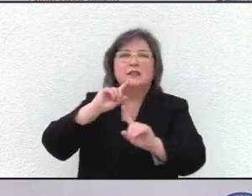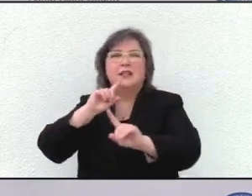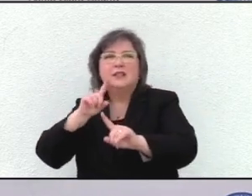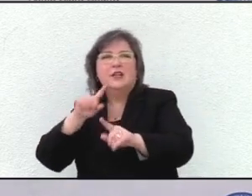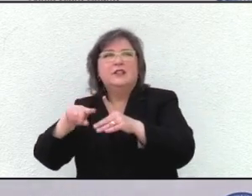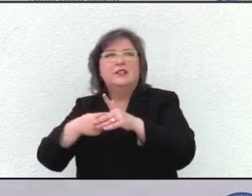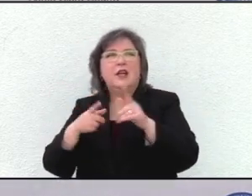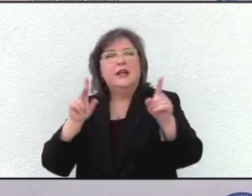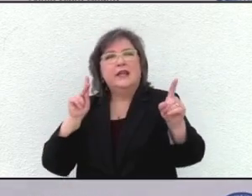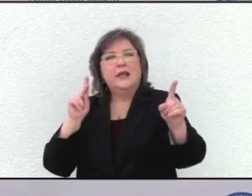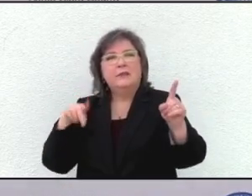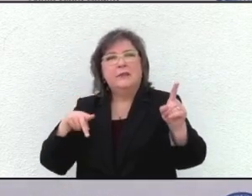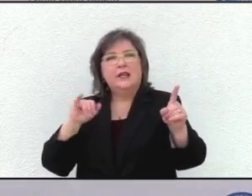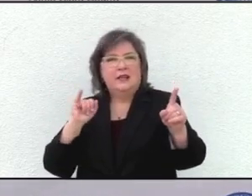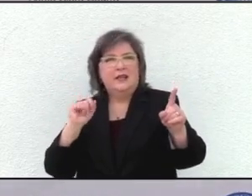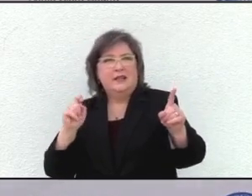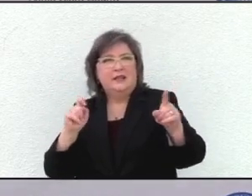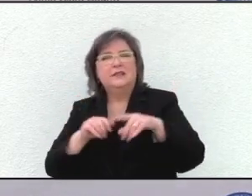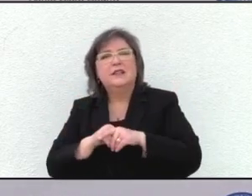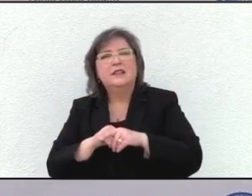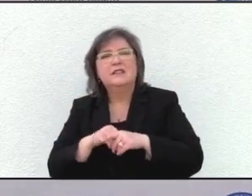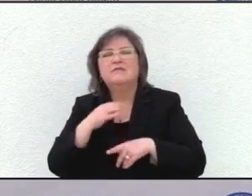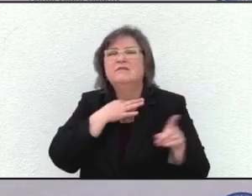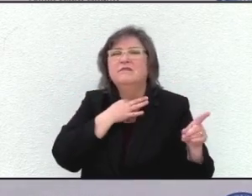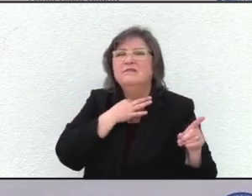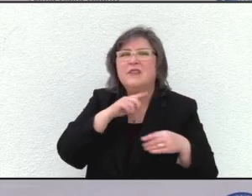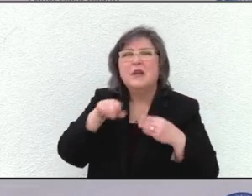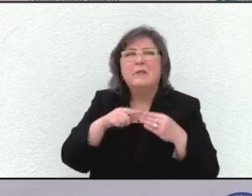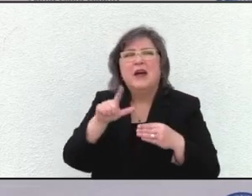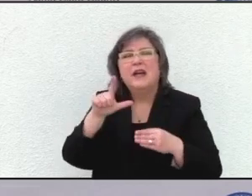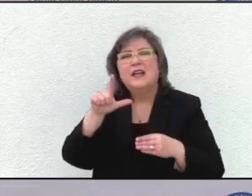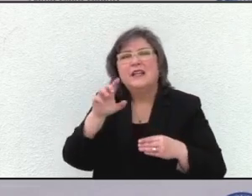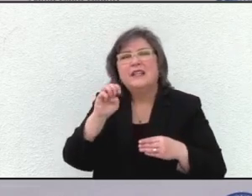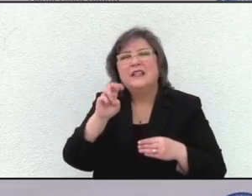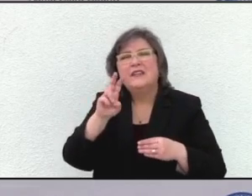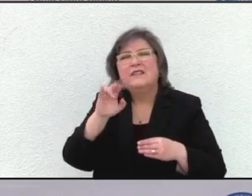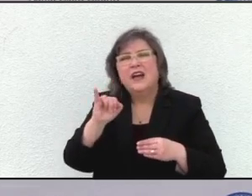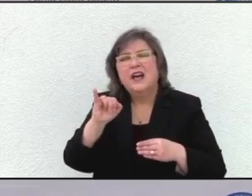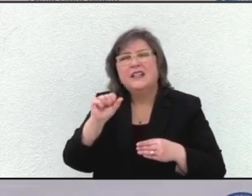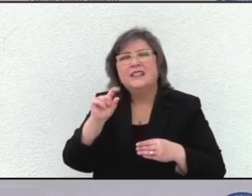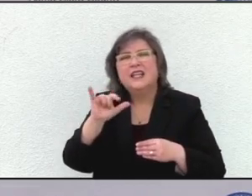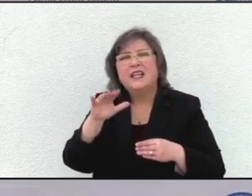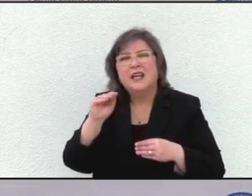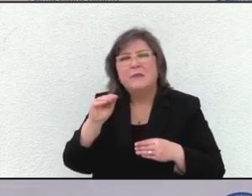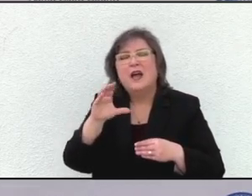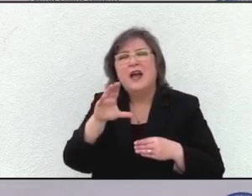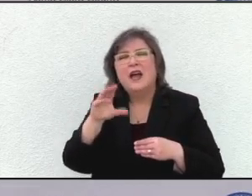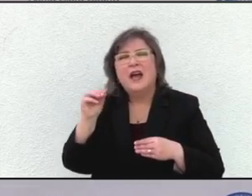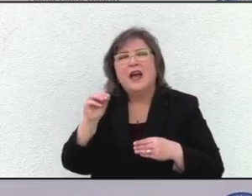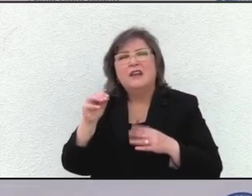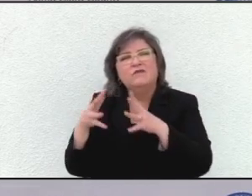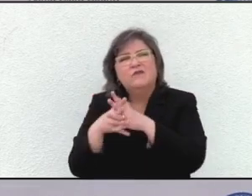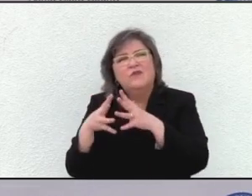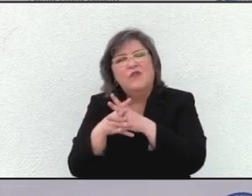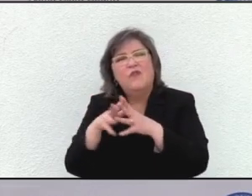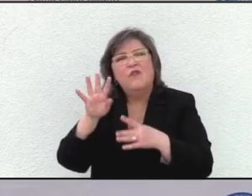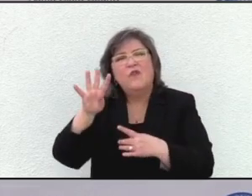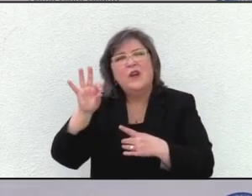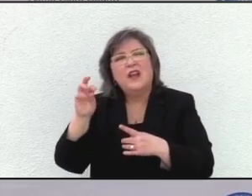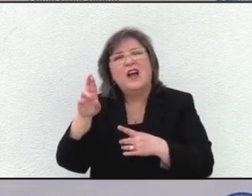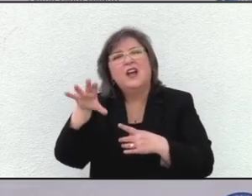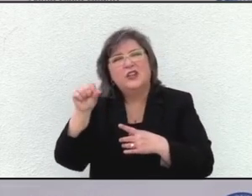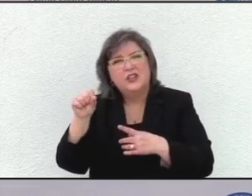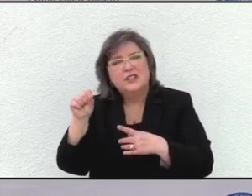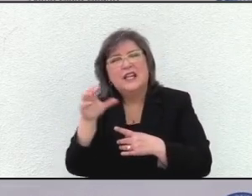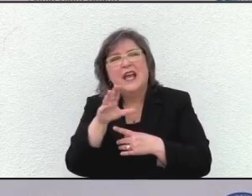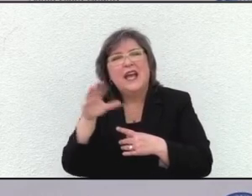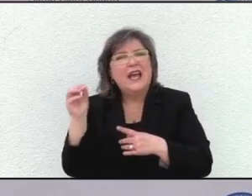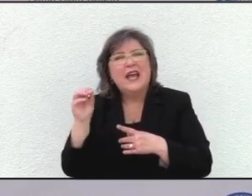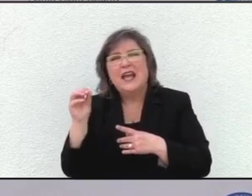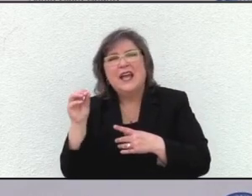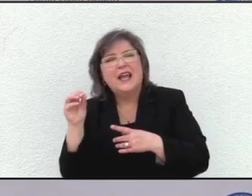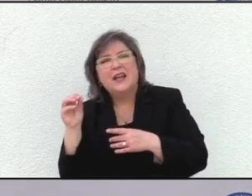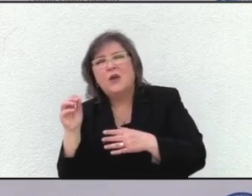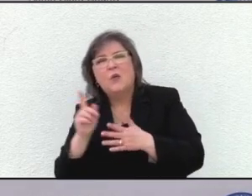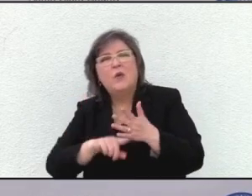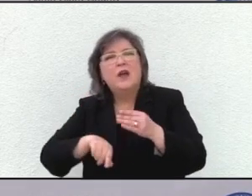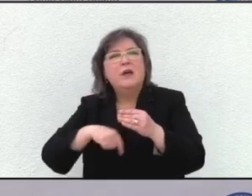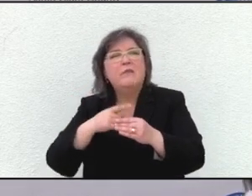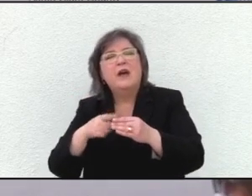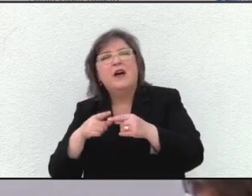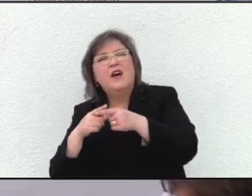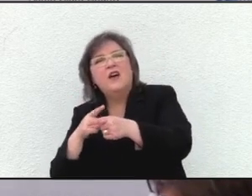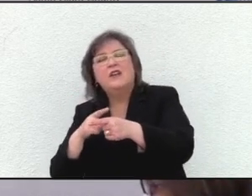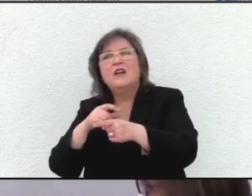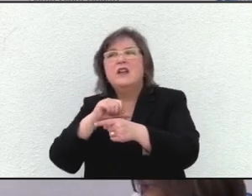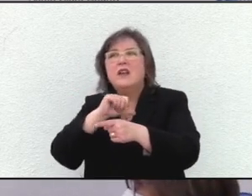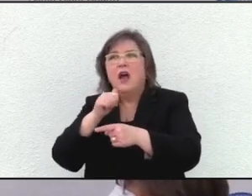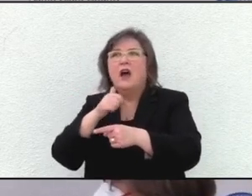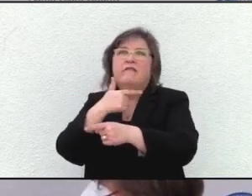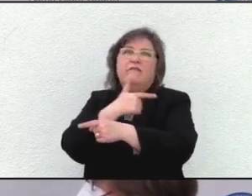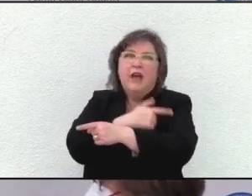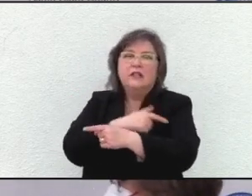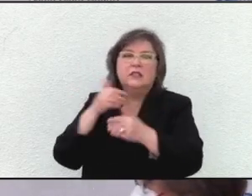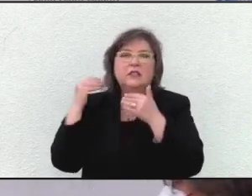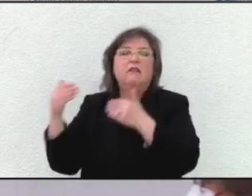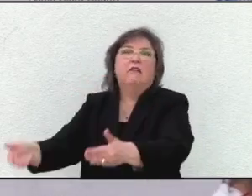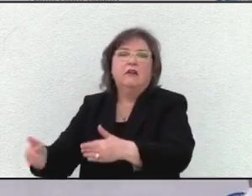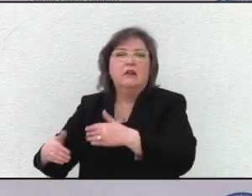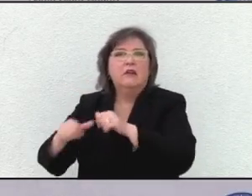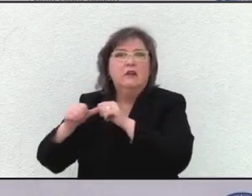Media question about 49ers and Levi's Stadium.